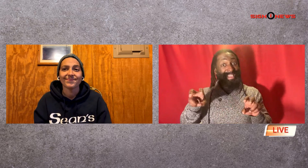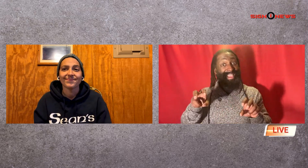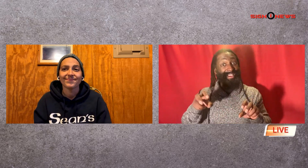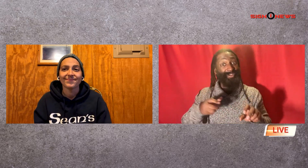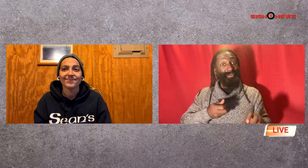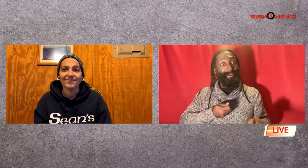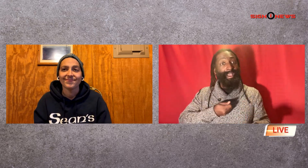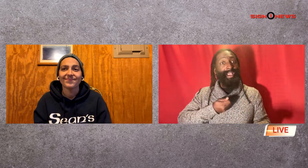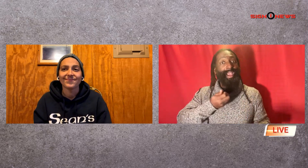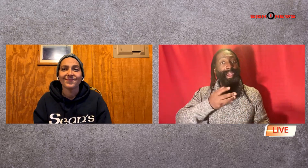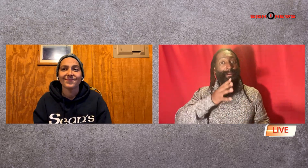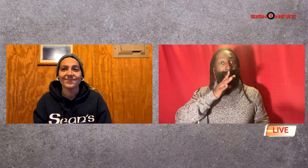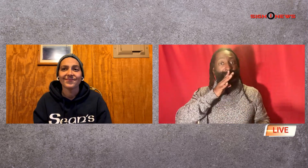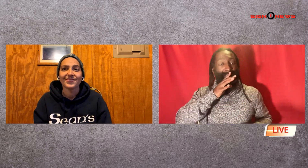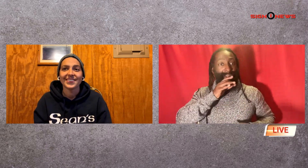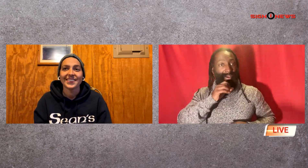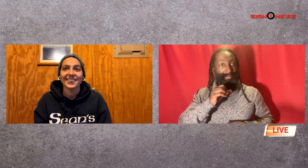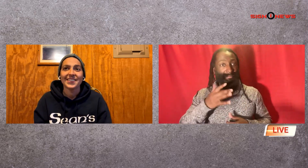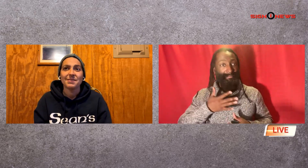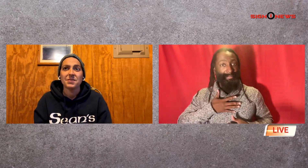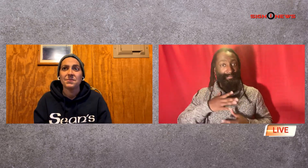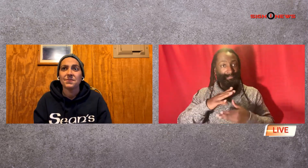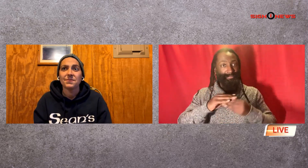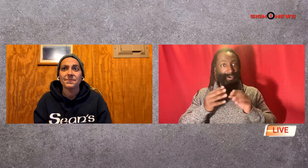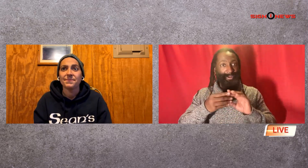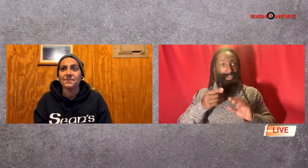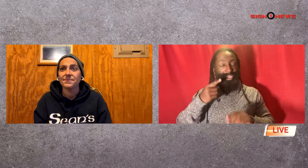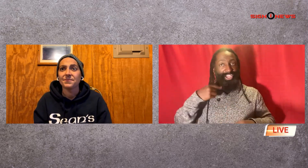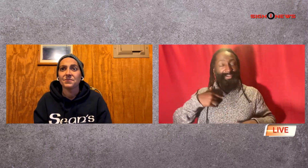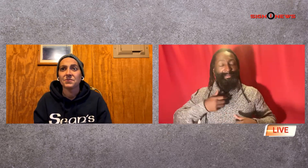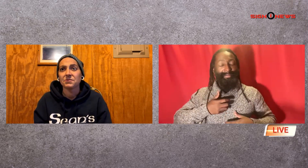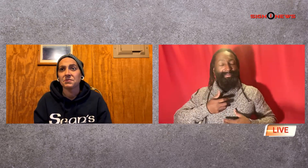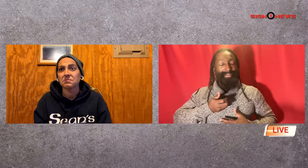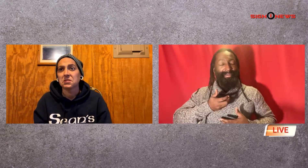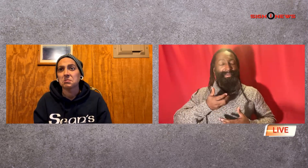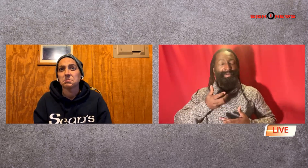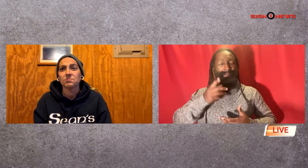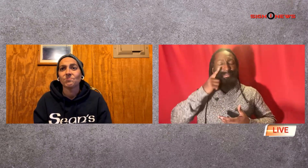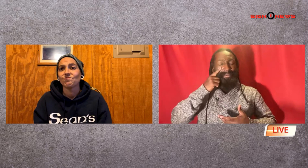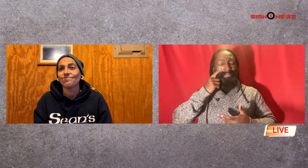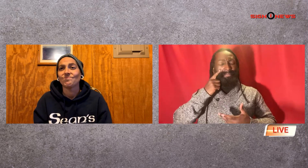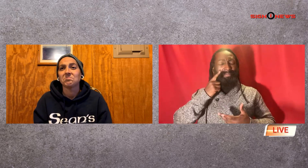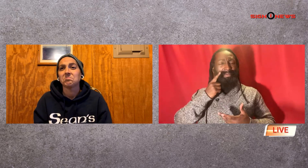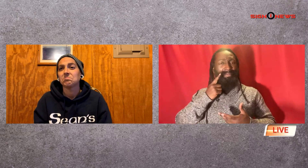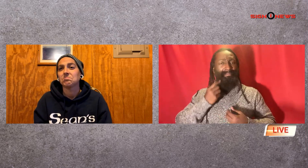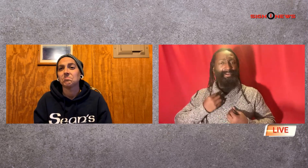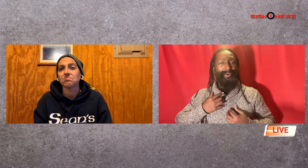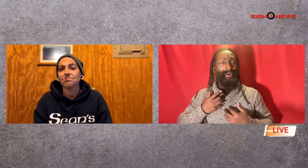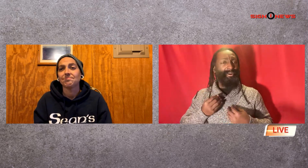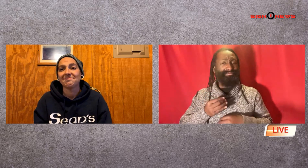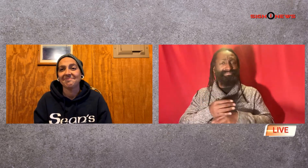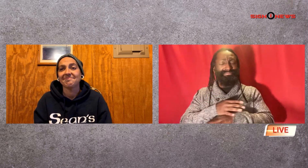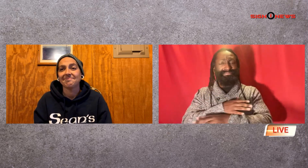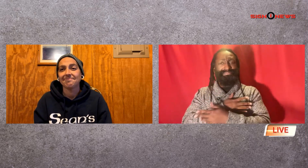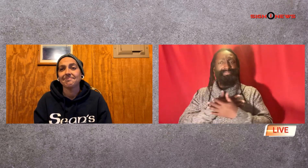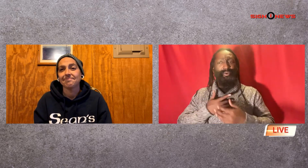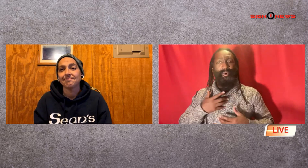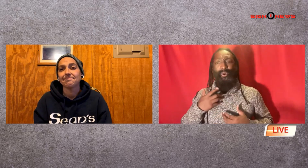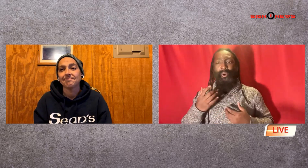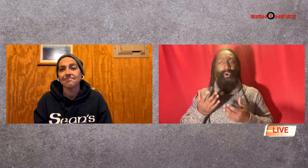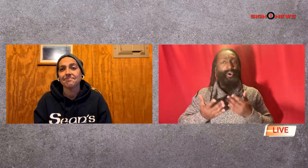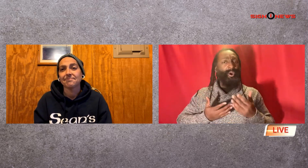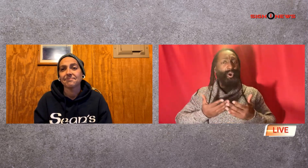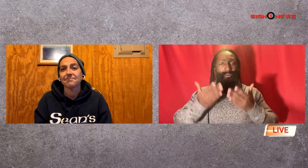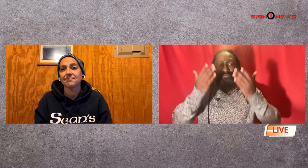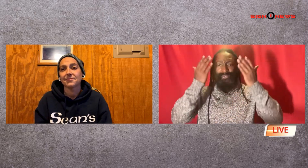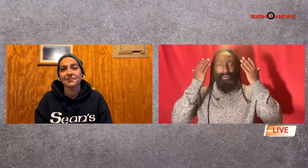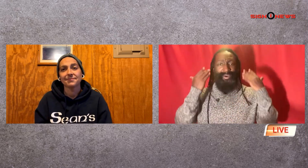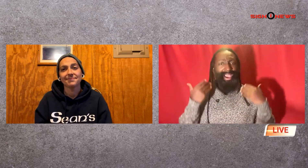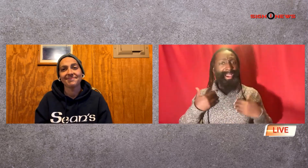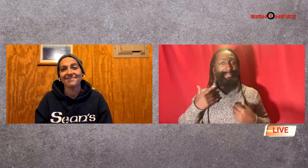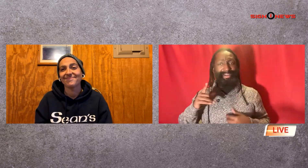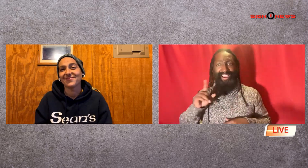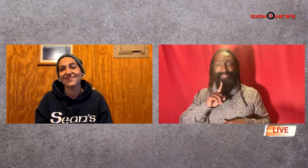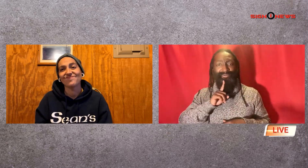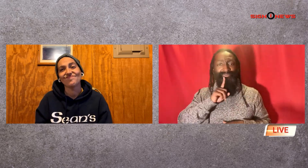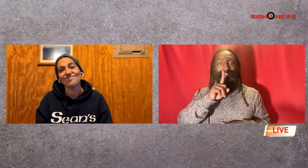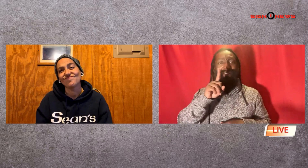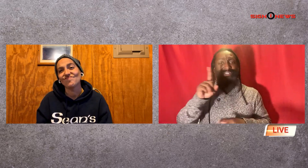she was on the panel she started talking and then she started crying it was overwhelming